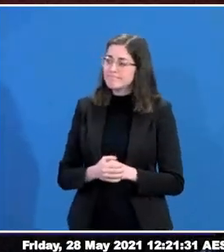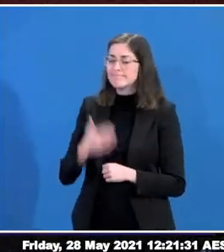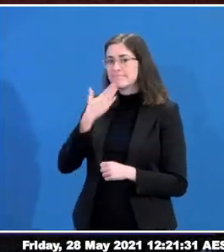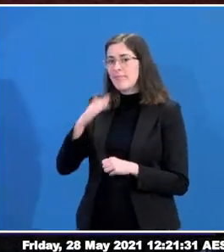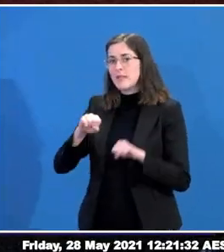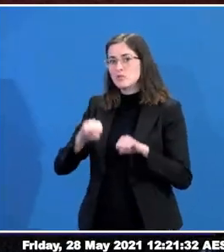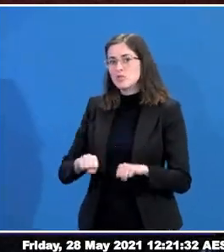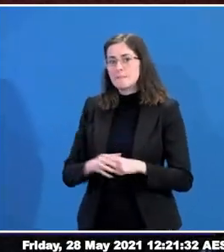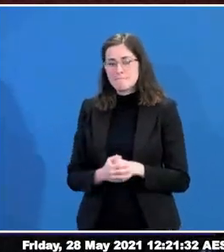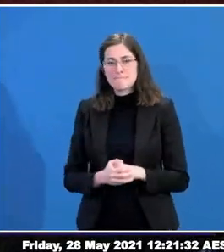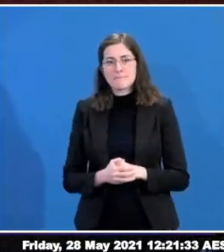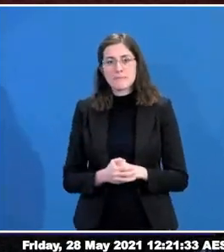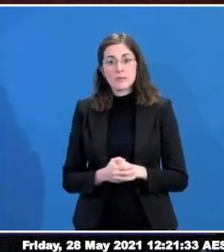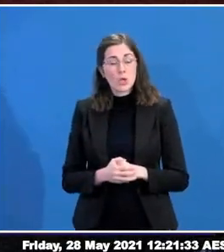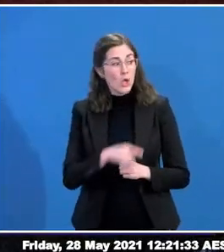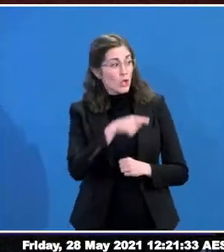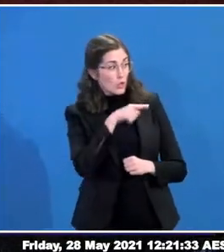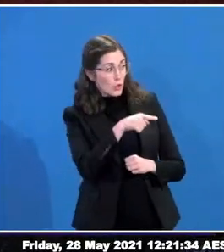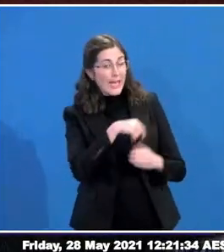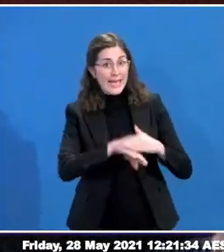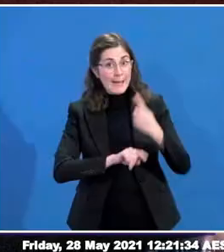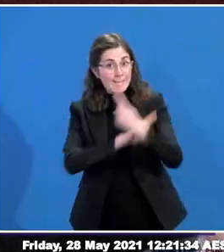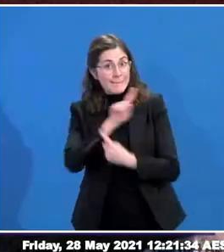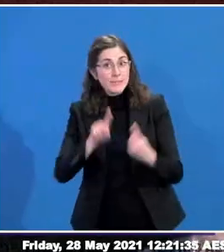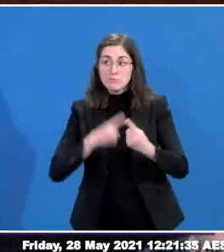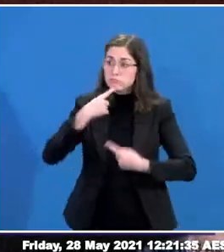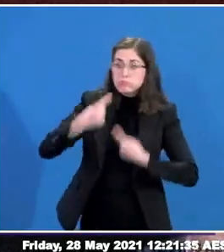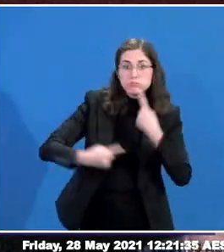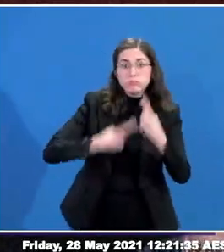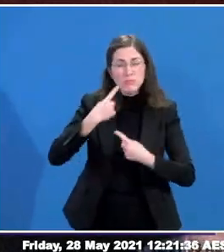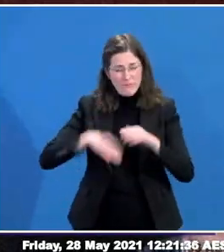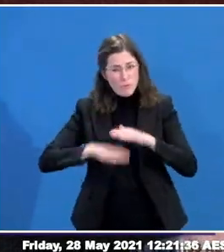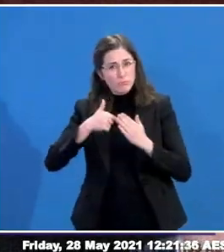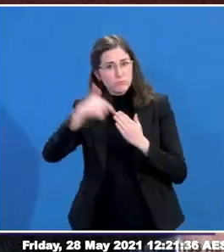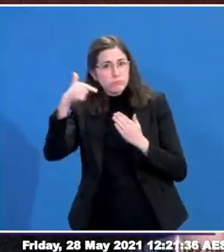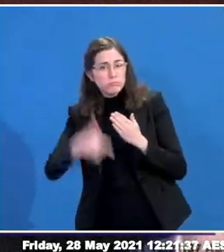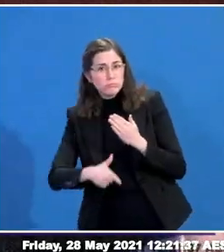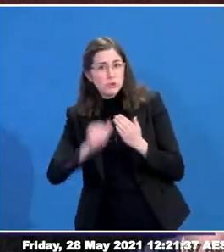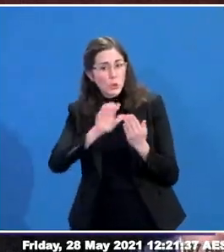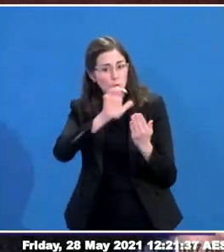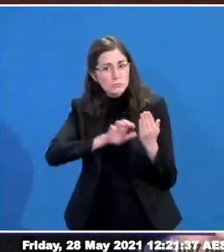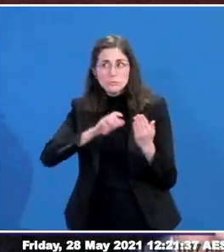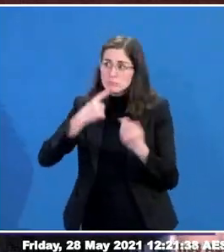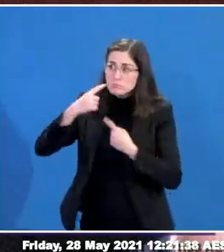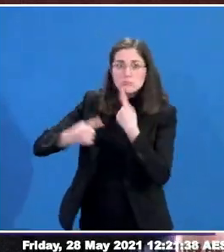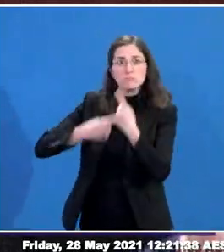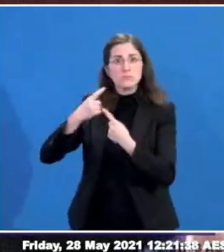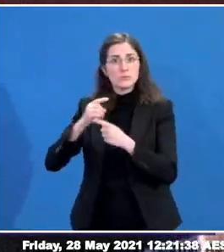After those matters were discussed, and your fulsome briefing was given, can I take you to 8.2 -- Yes.